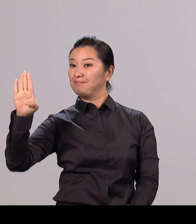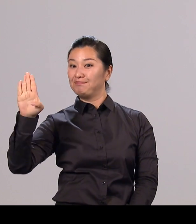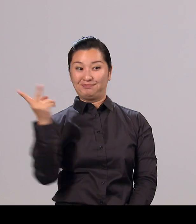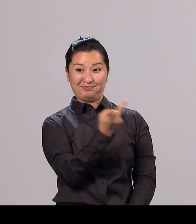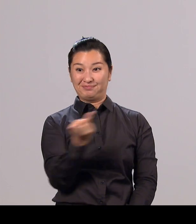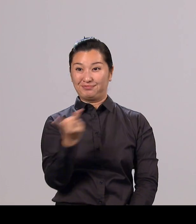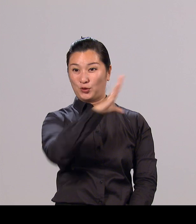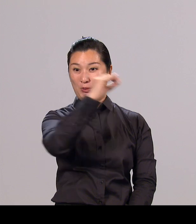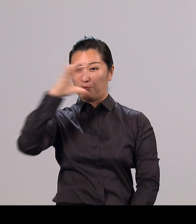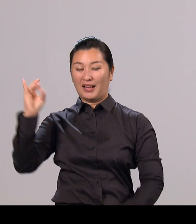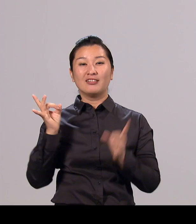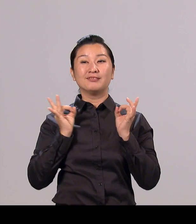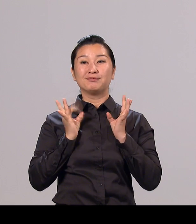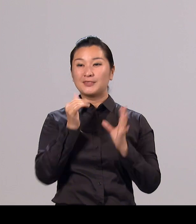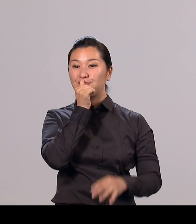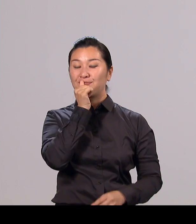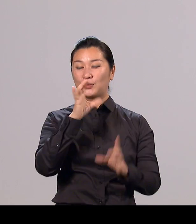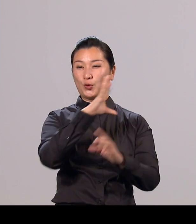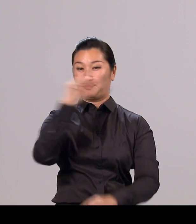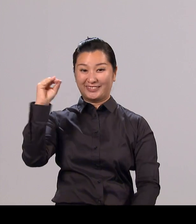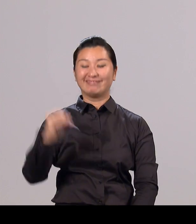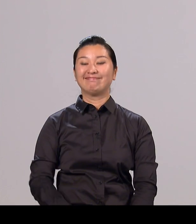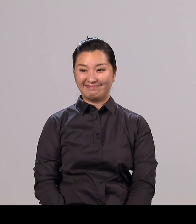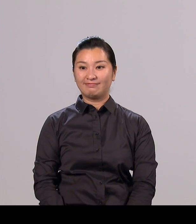They compete with taxis in cities all over the world.